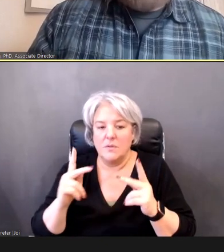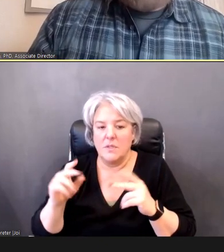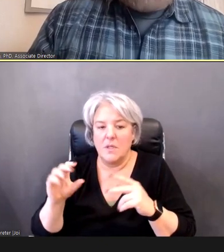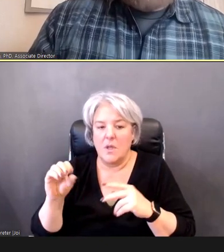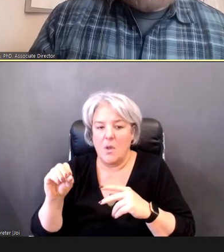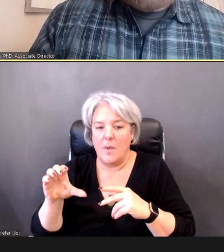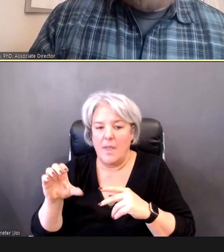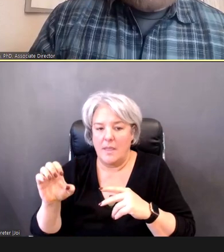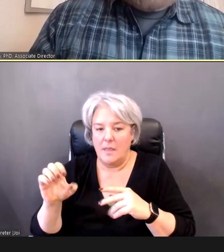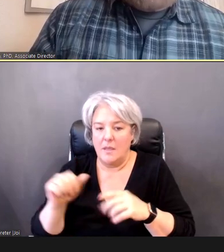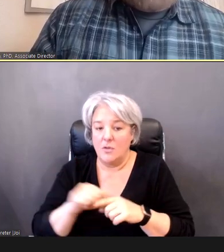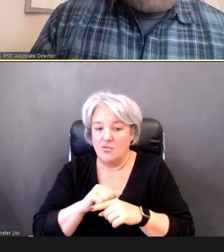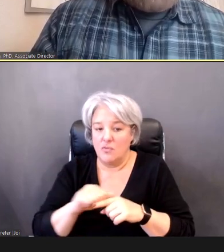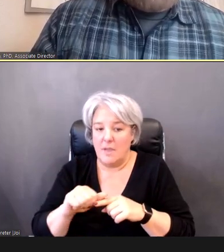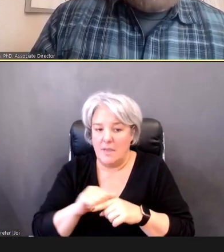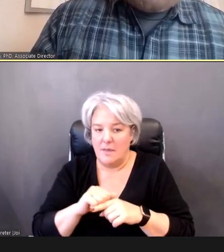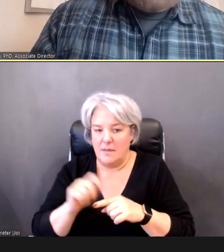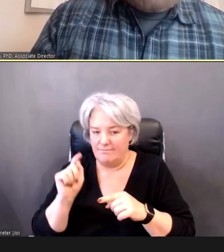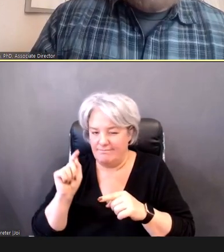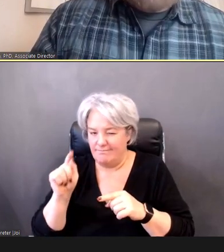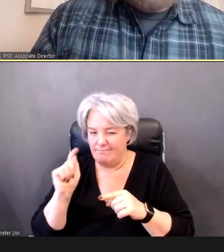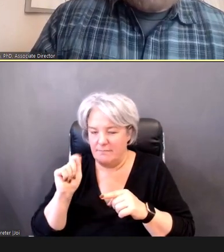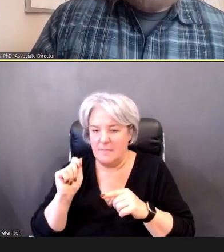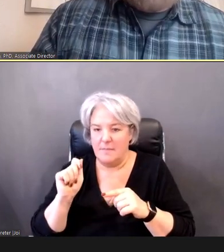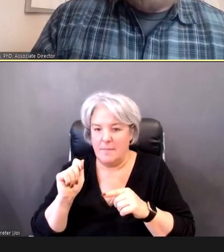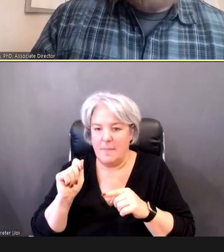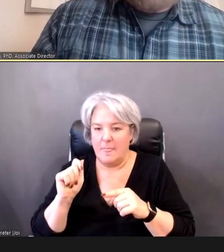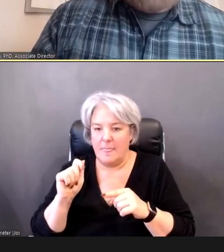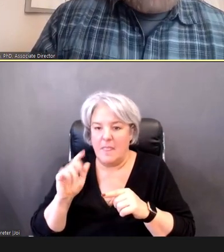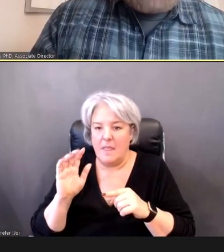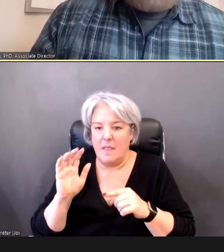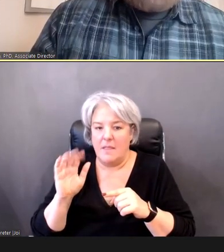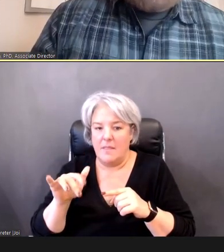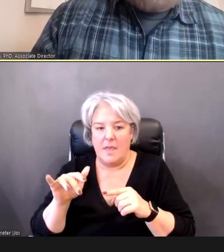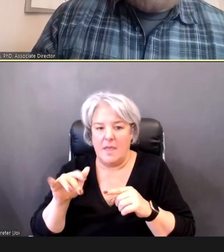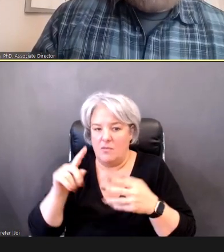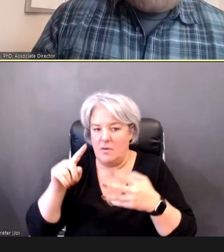here, this is the landing page for kidshearing.org, under Access